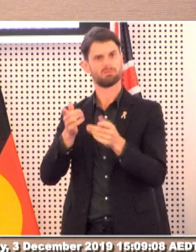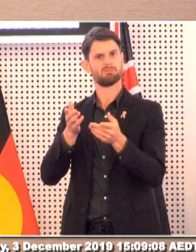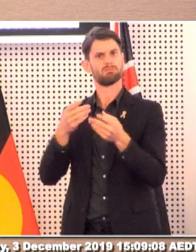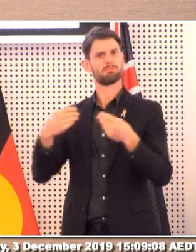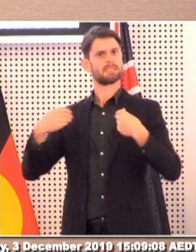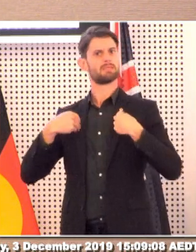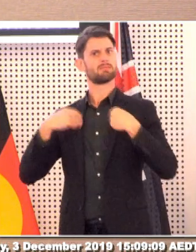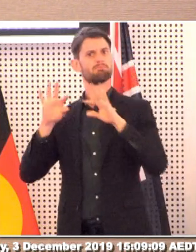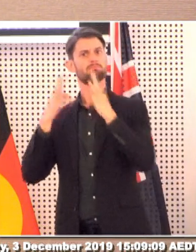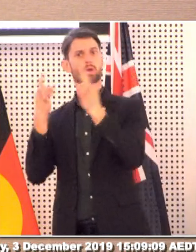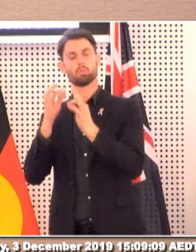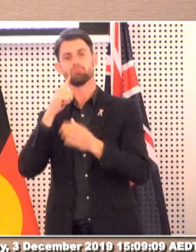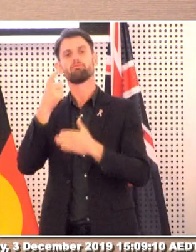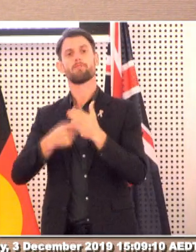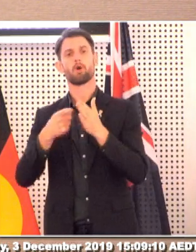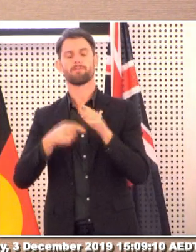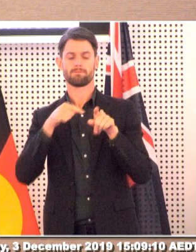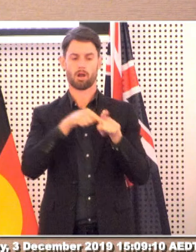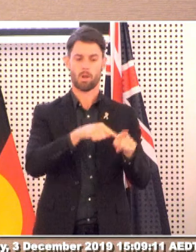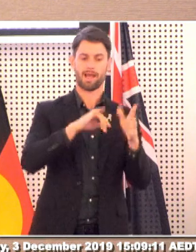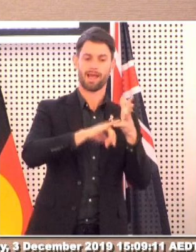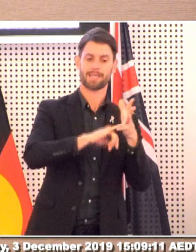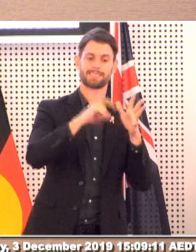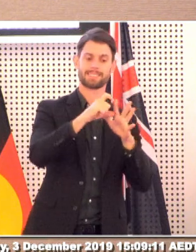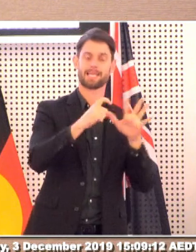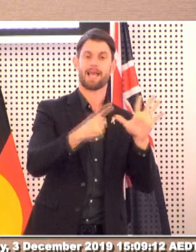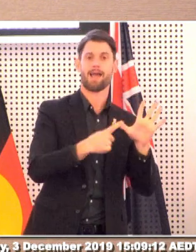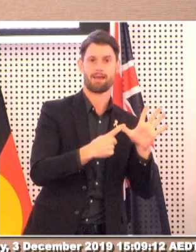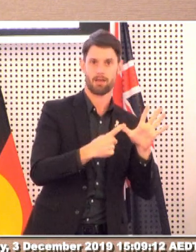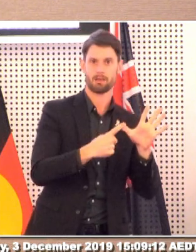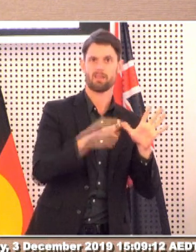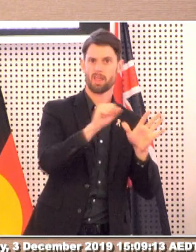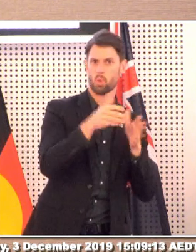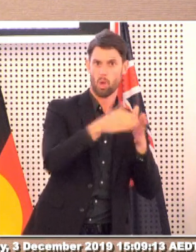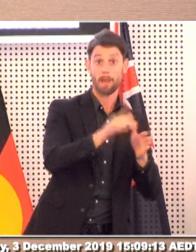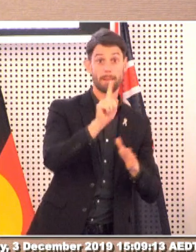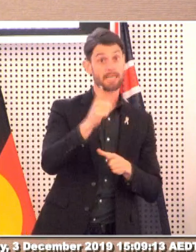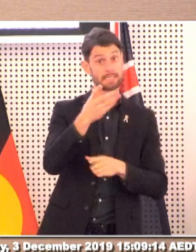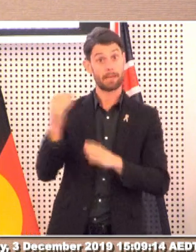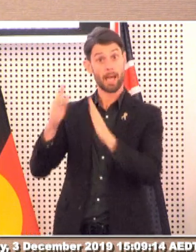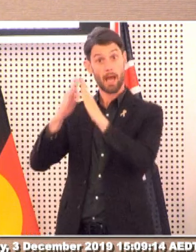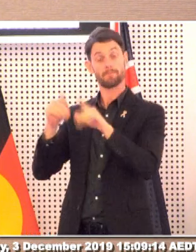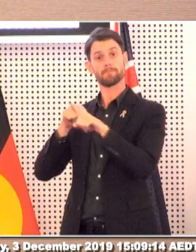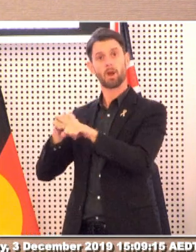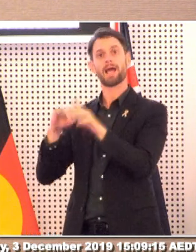are certainly seeing what we call SIL houses where there are no SDA agreements.